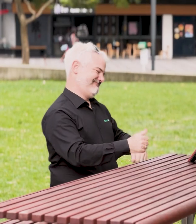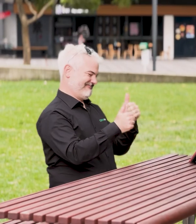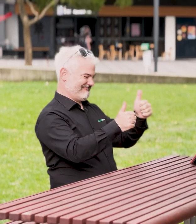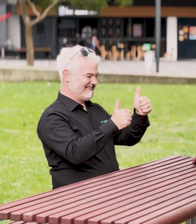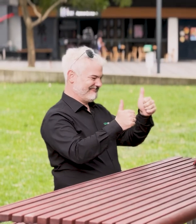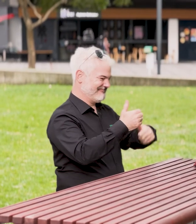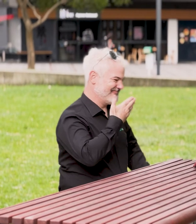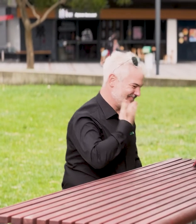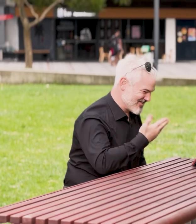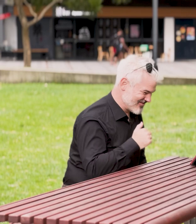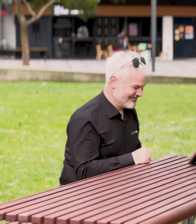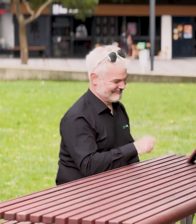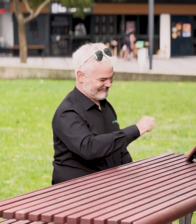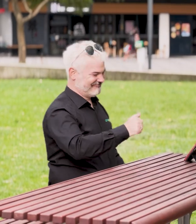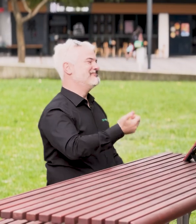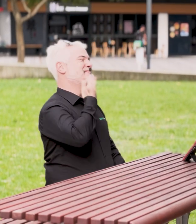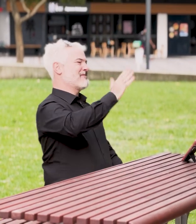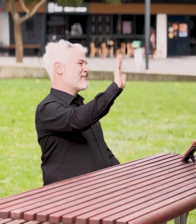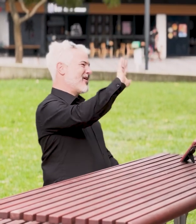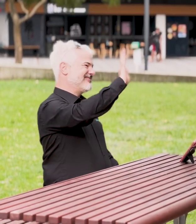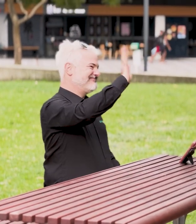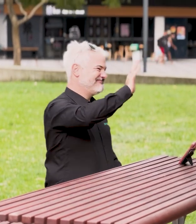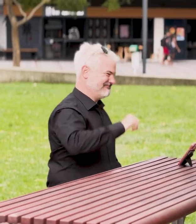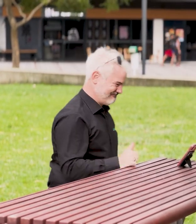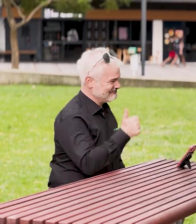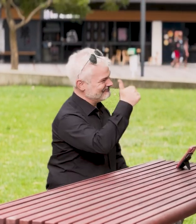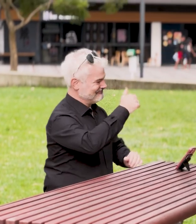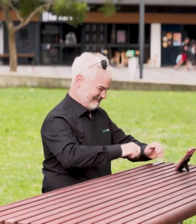Great, thank you! Thanks and goodbye!